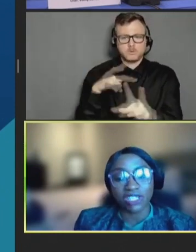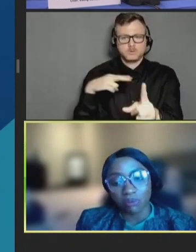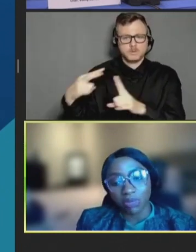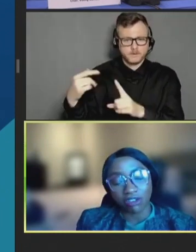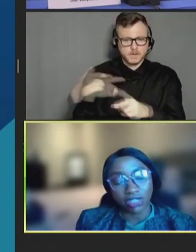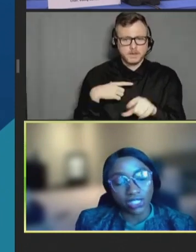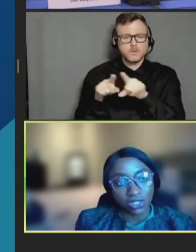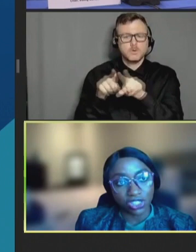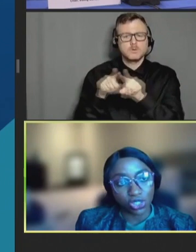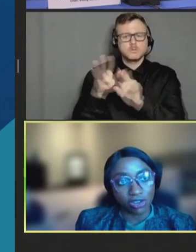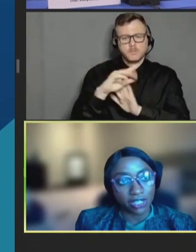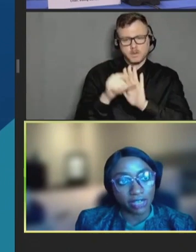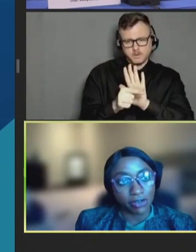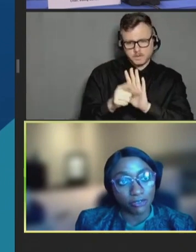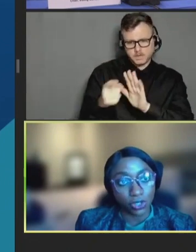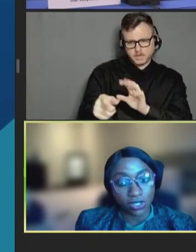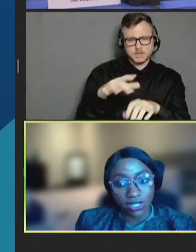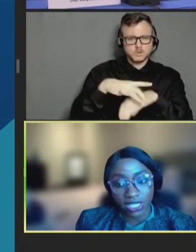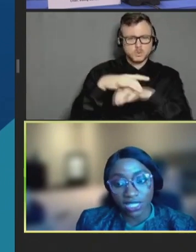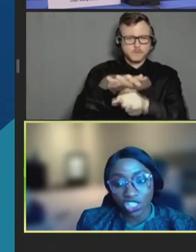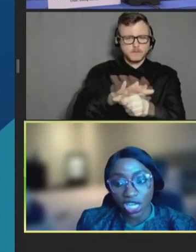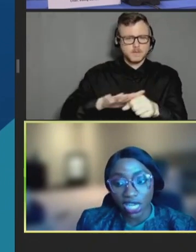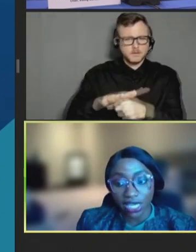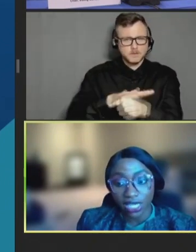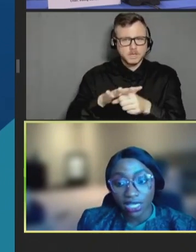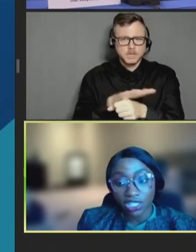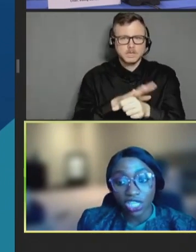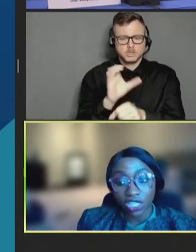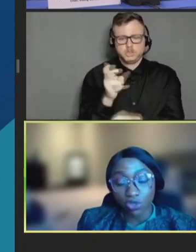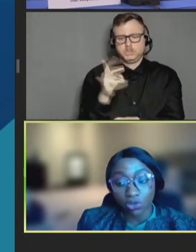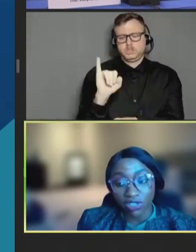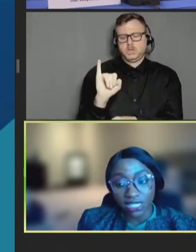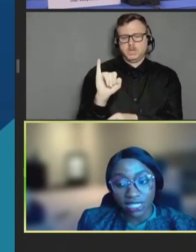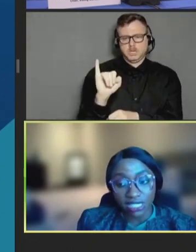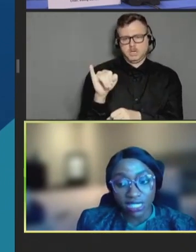provide some background into the geographic area of focus that CHAI's global vaccines